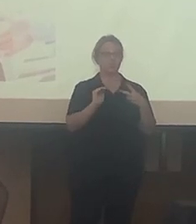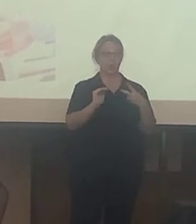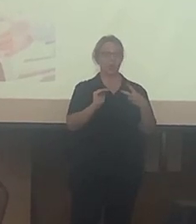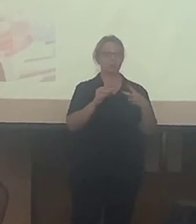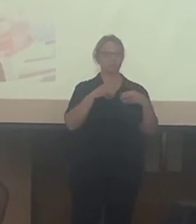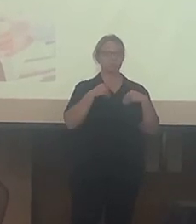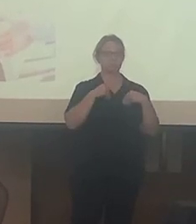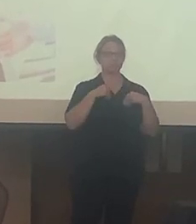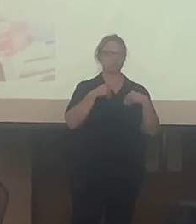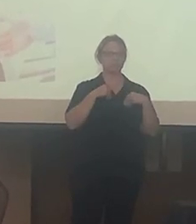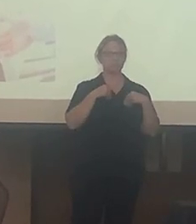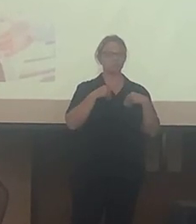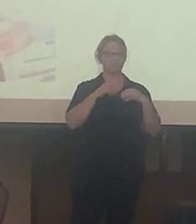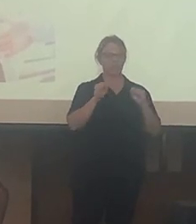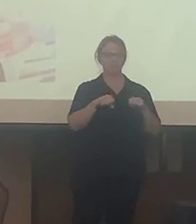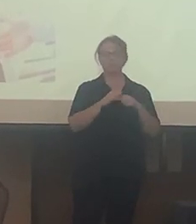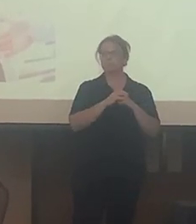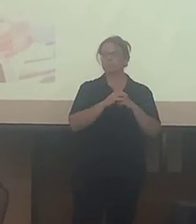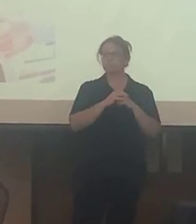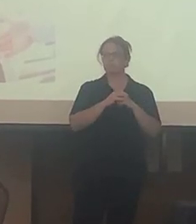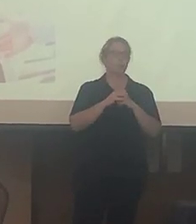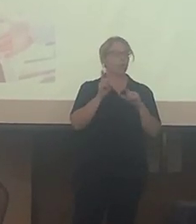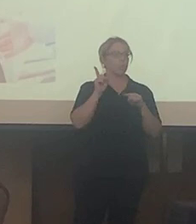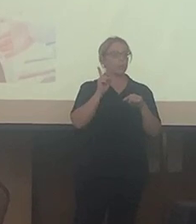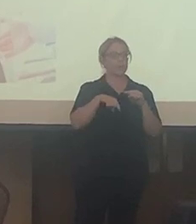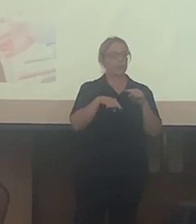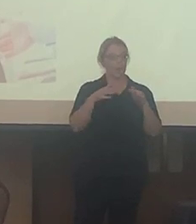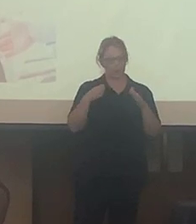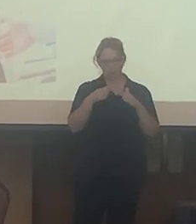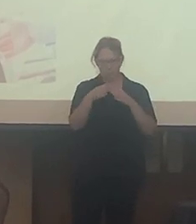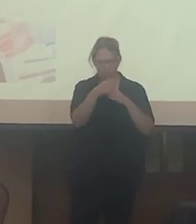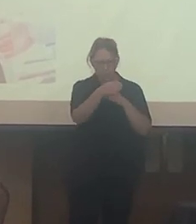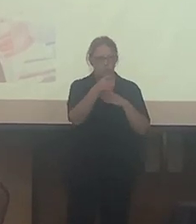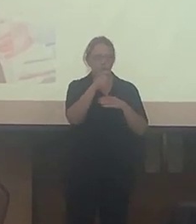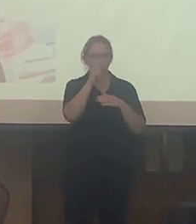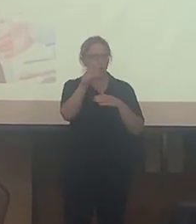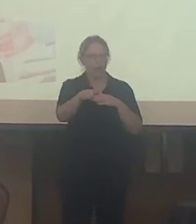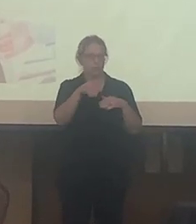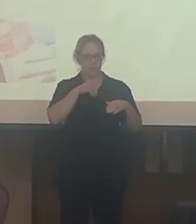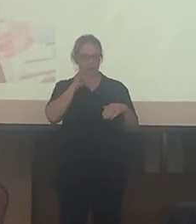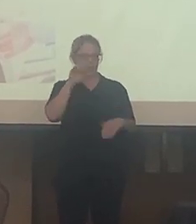remember i we can't go too far down this road you don't have to accept an iep but that's a